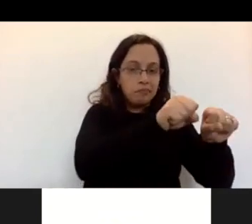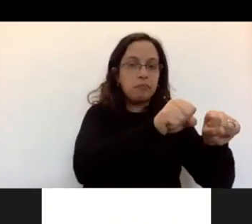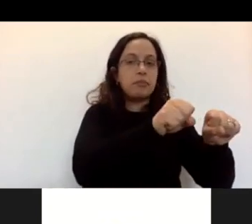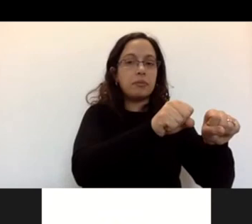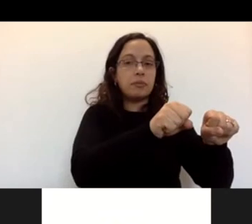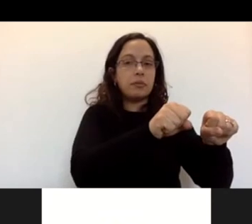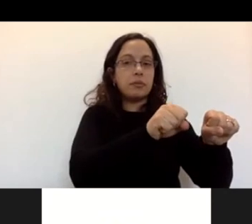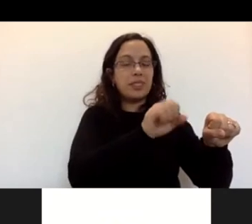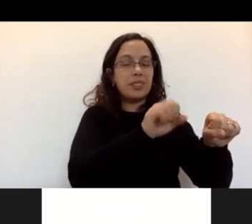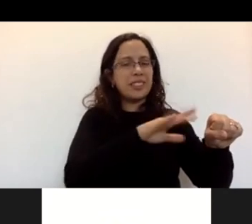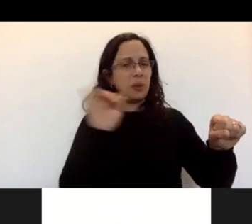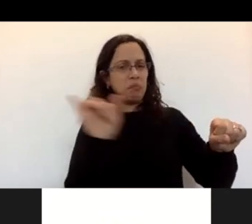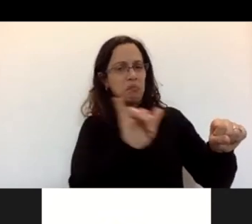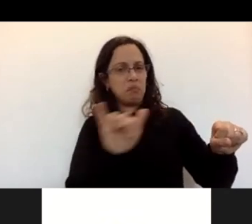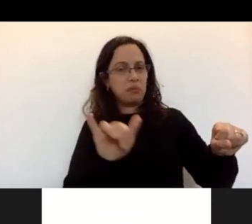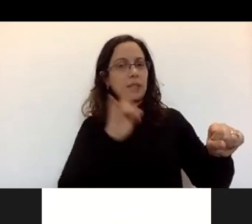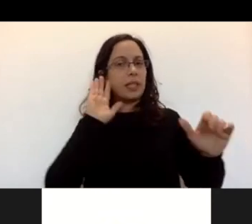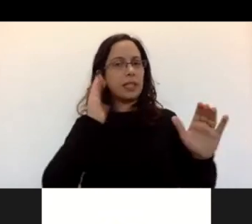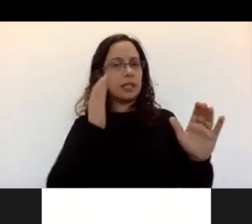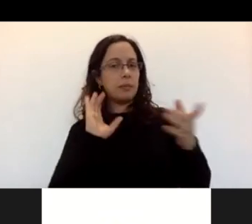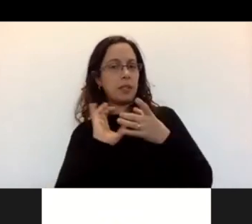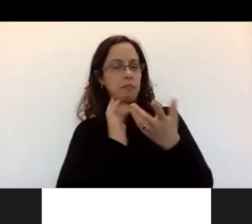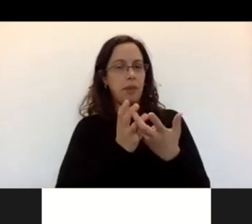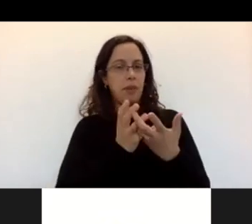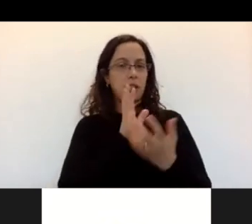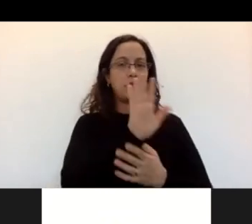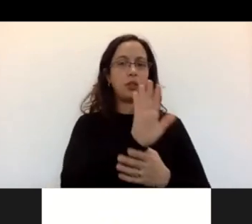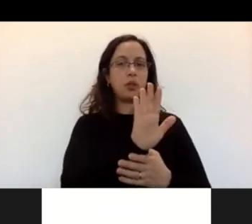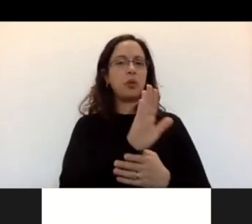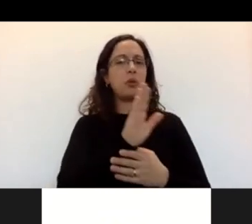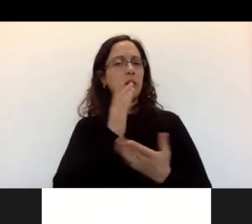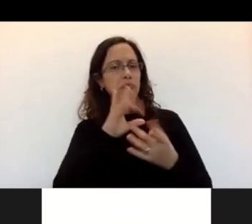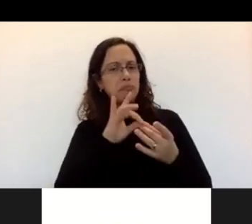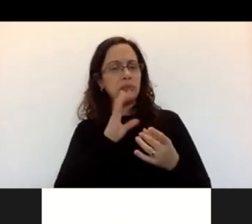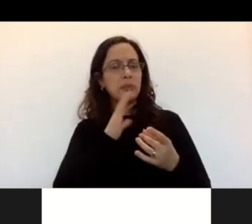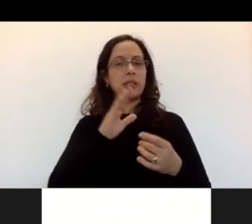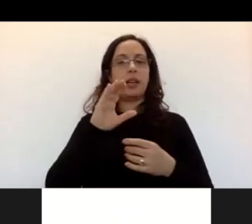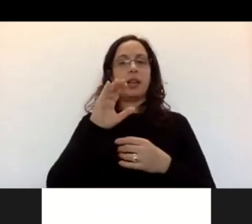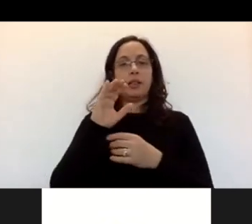work well with your claim that these incidents of mass violence are in fact a return of empire